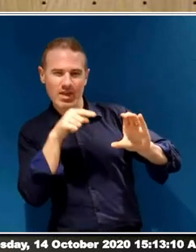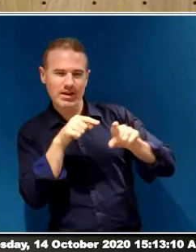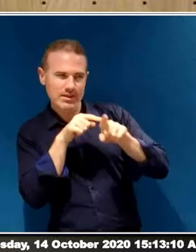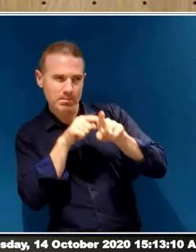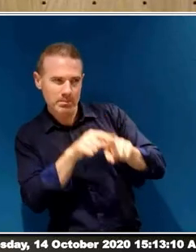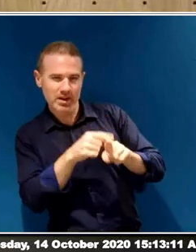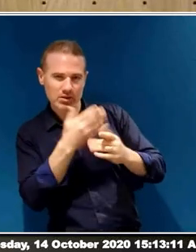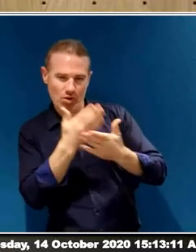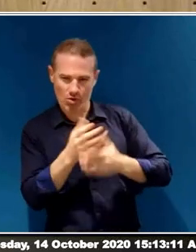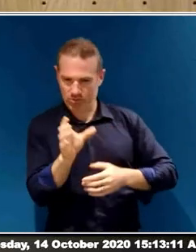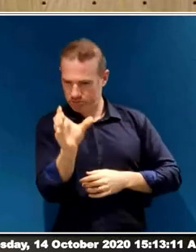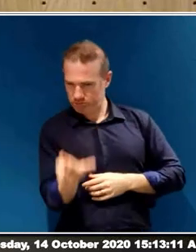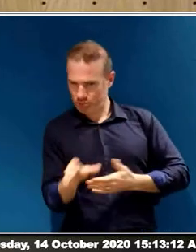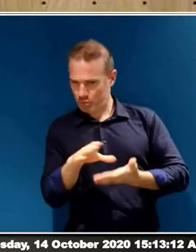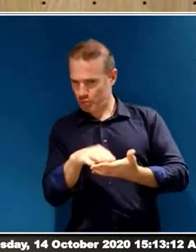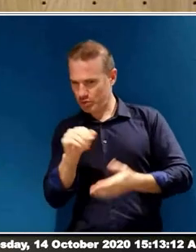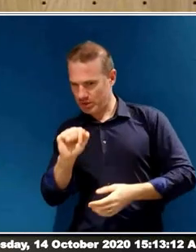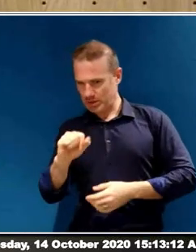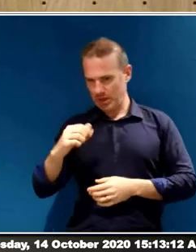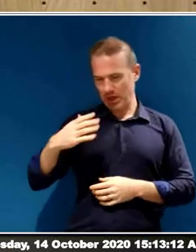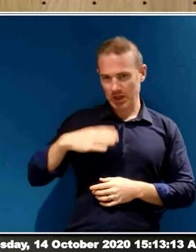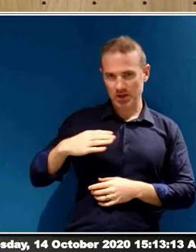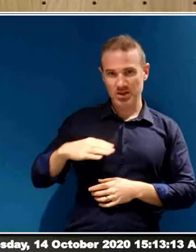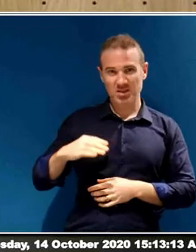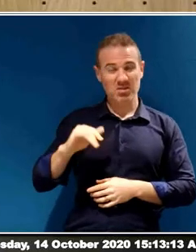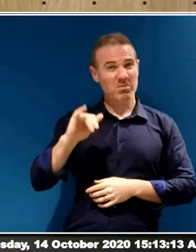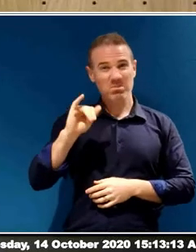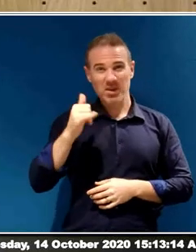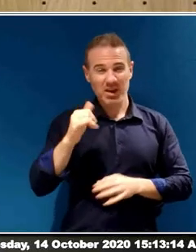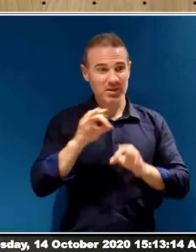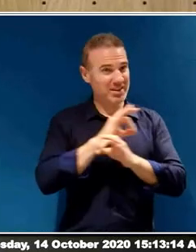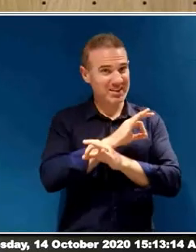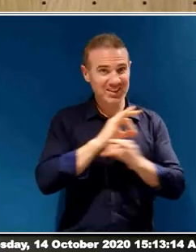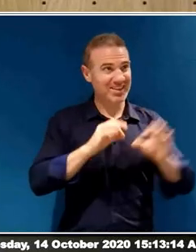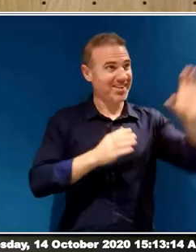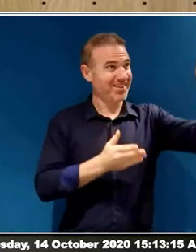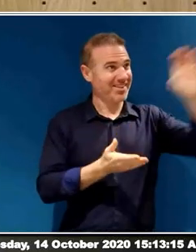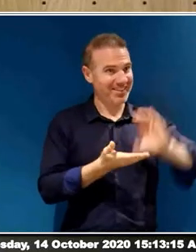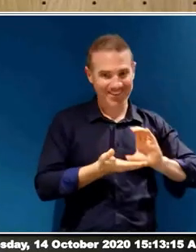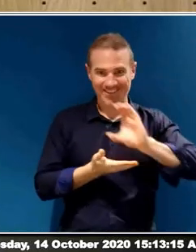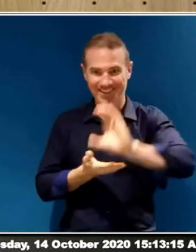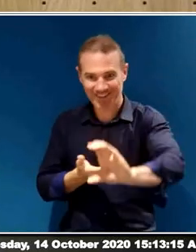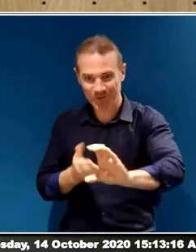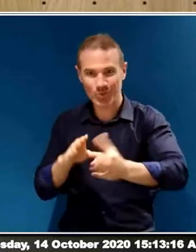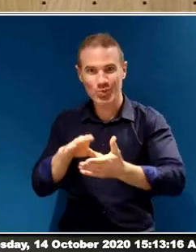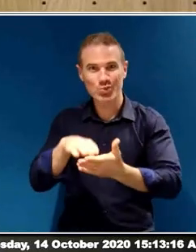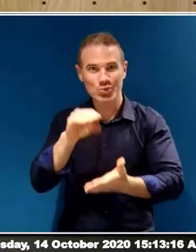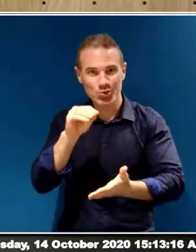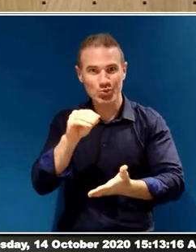necessarily be directly given to that student or used to support the learning requirements of that student.